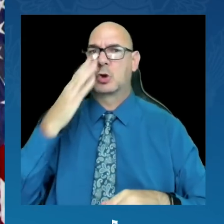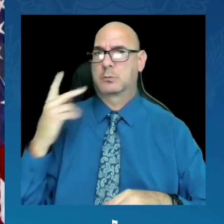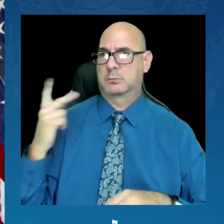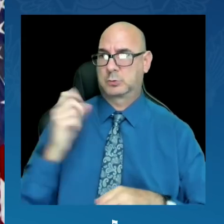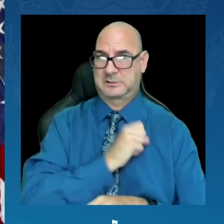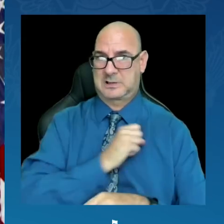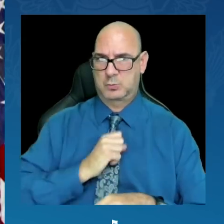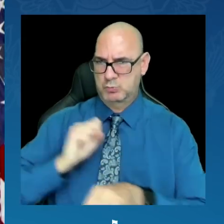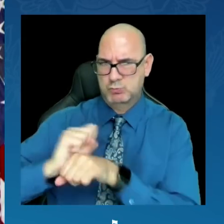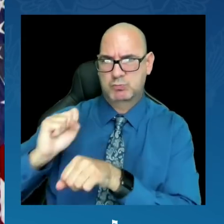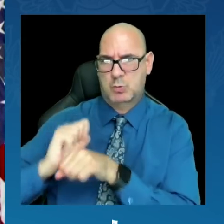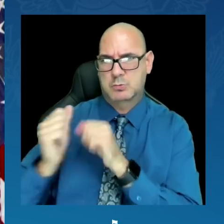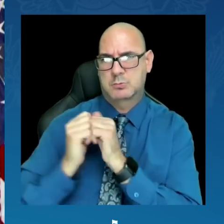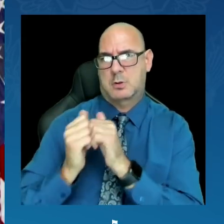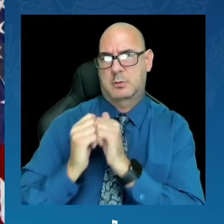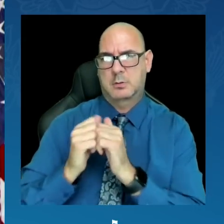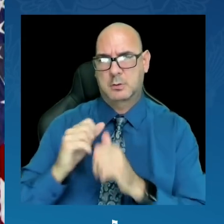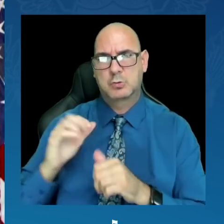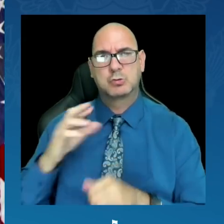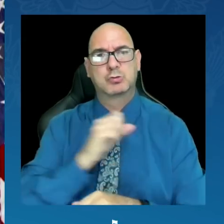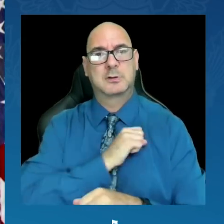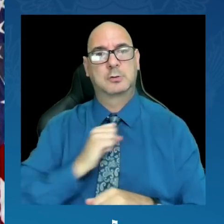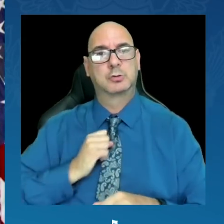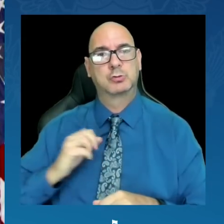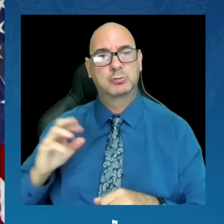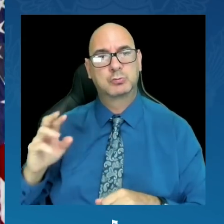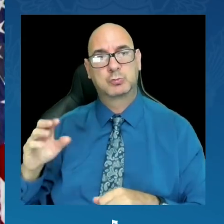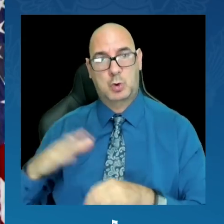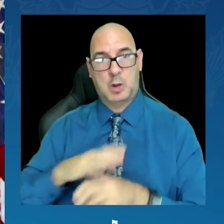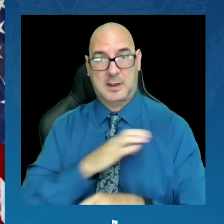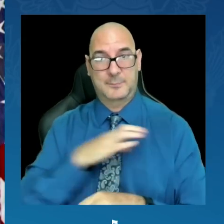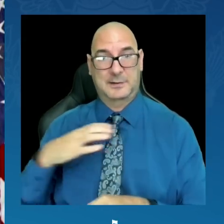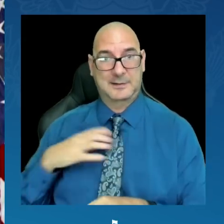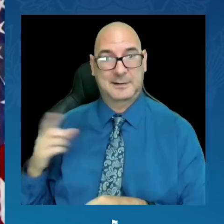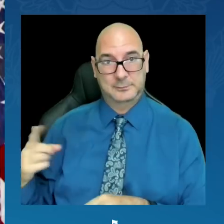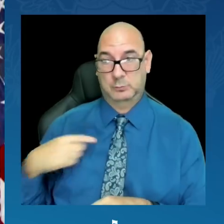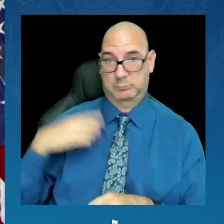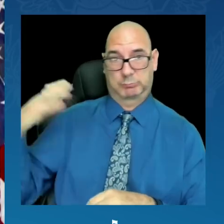I can remember she was sat in the last chair, so she had to sit patiently as ten